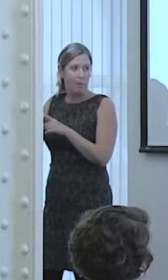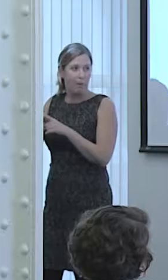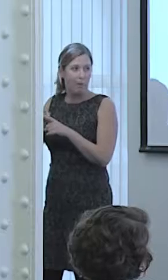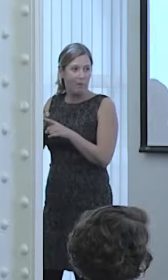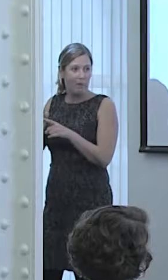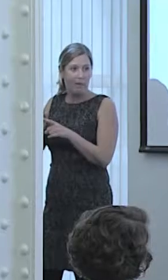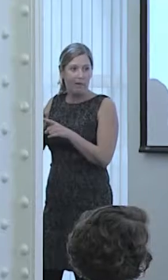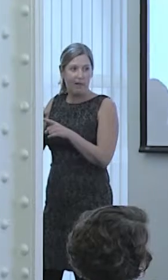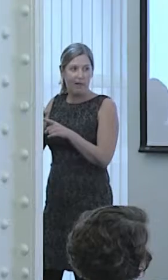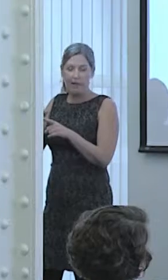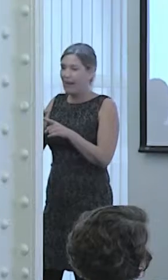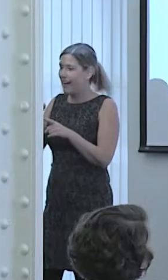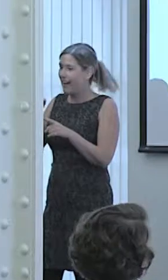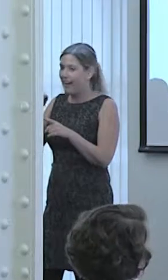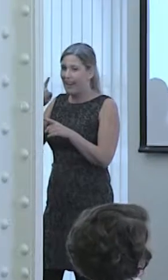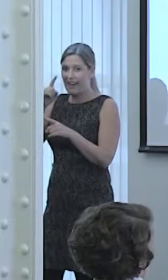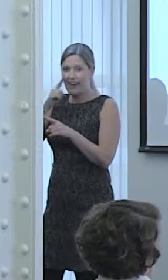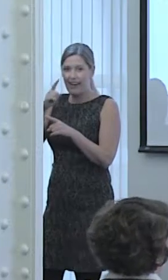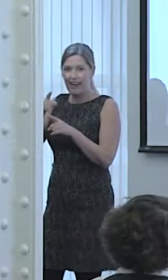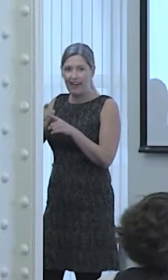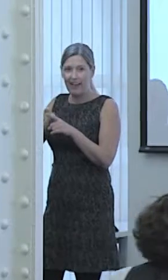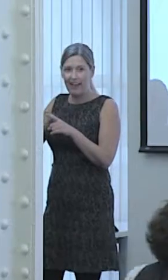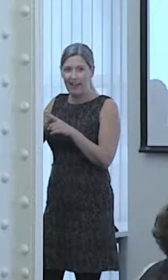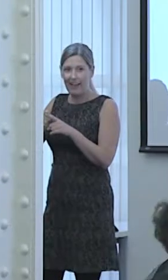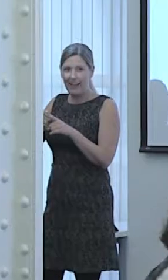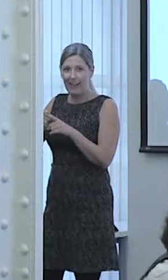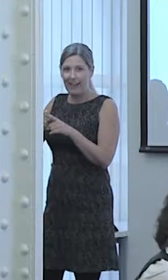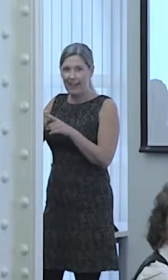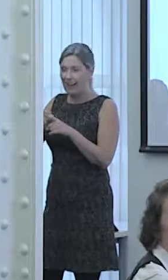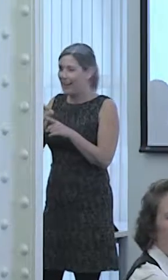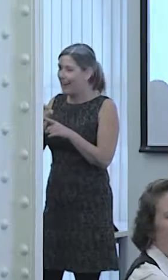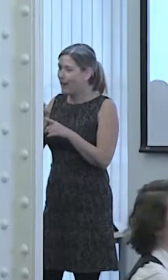[Man] So what's going on? (mumbles)